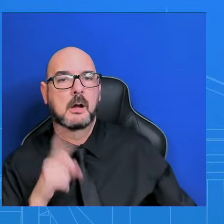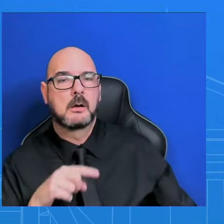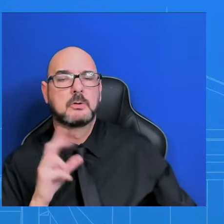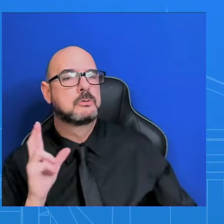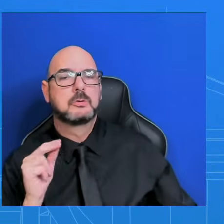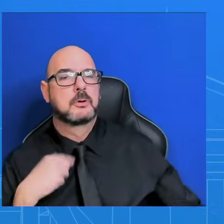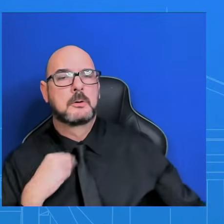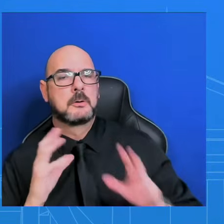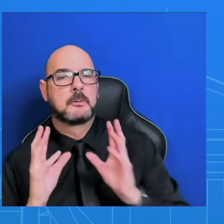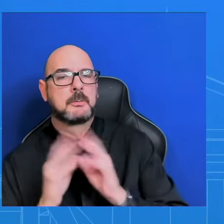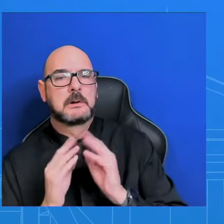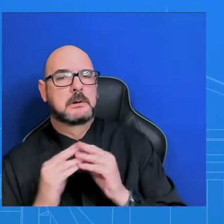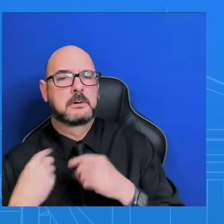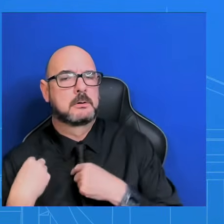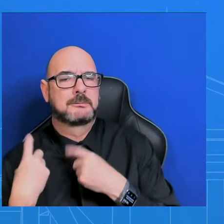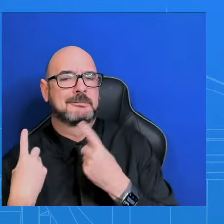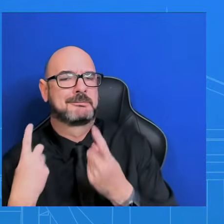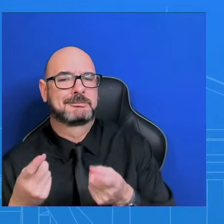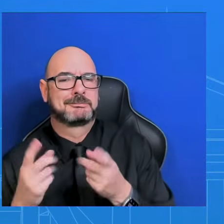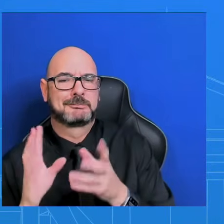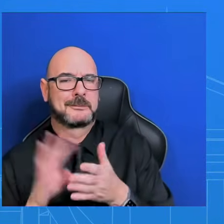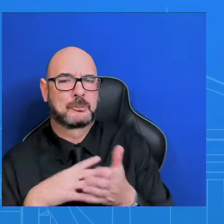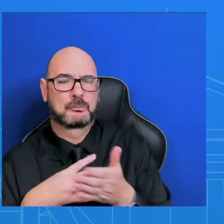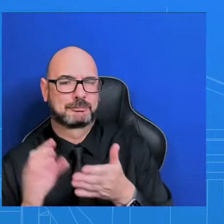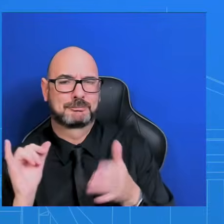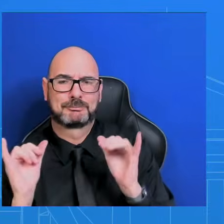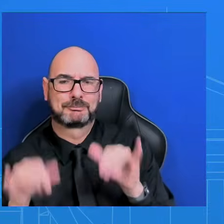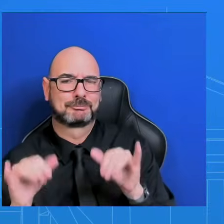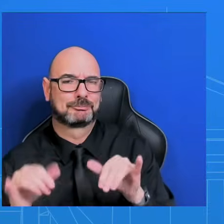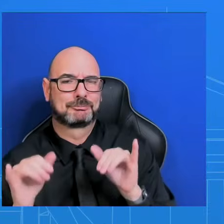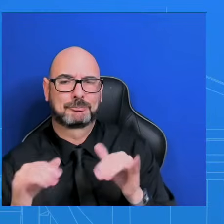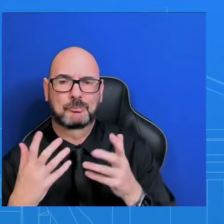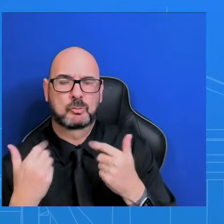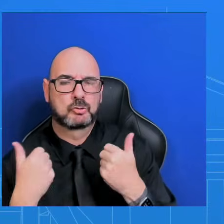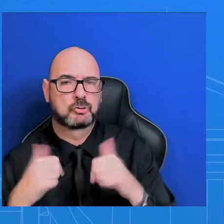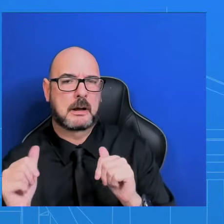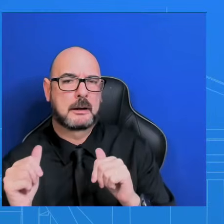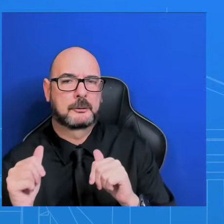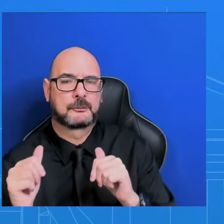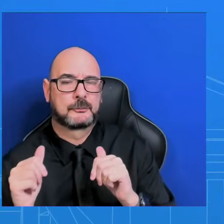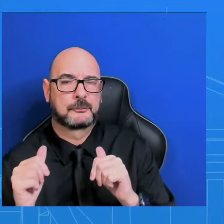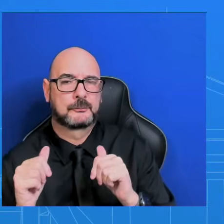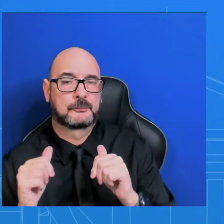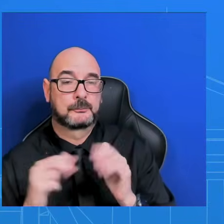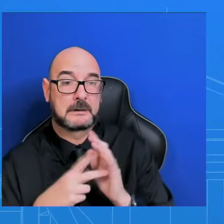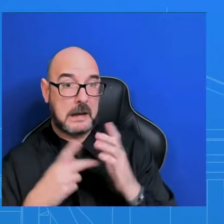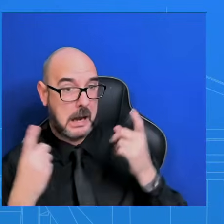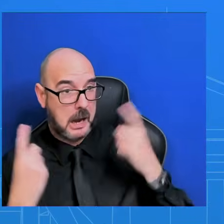for quite a bit of time here. So, this was not -- you shouldn't read into the fact that the call happened today as --